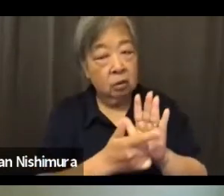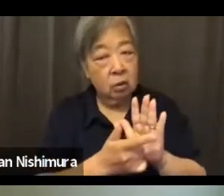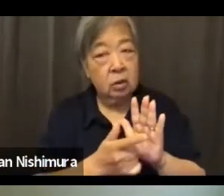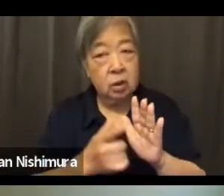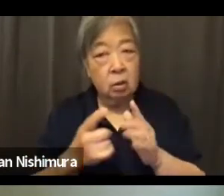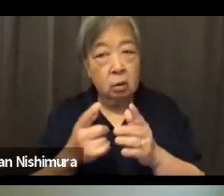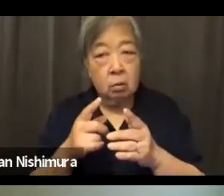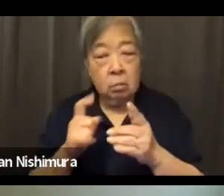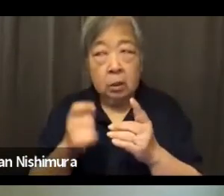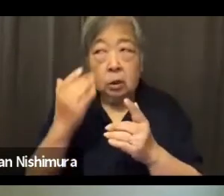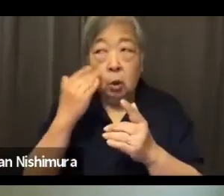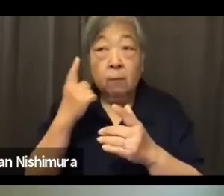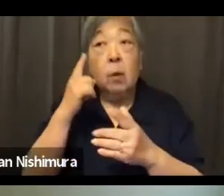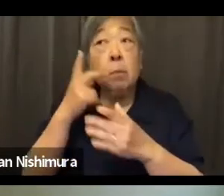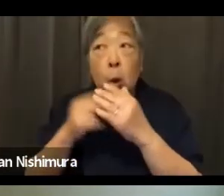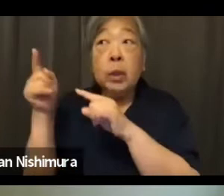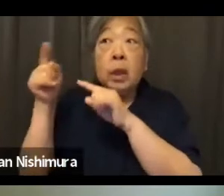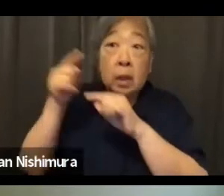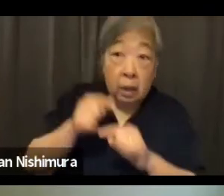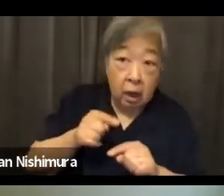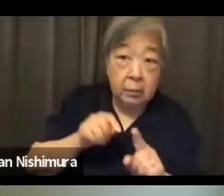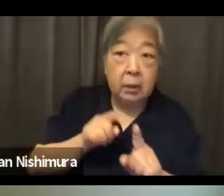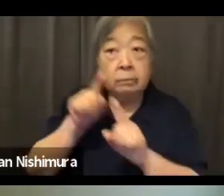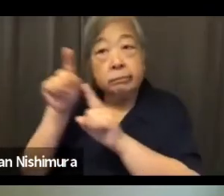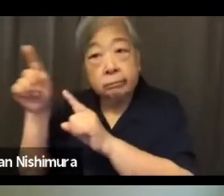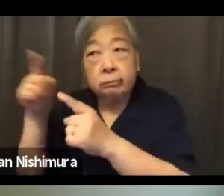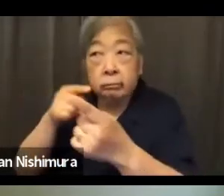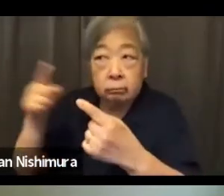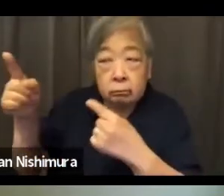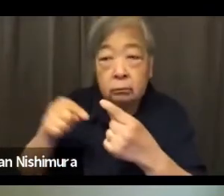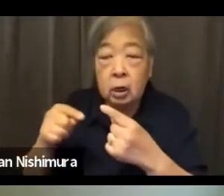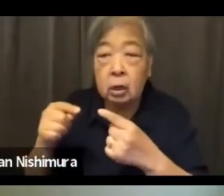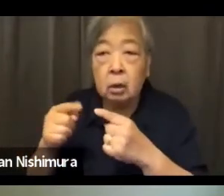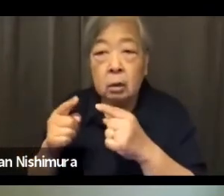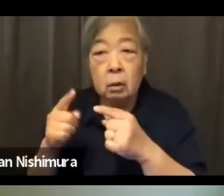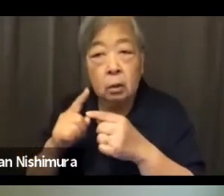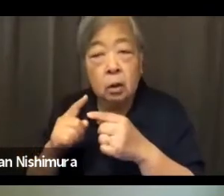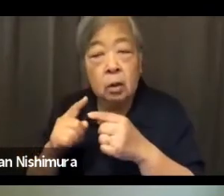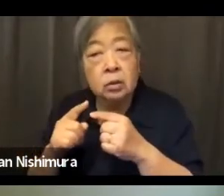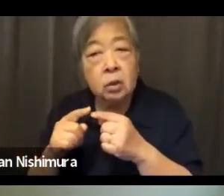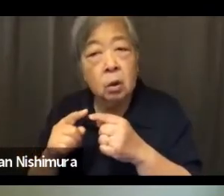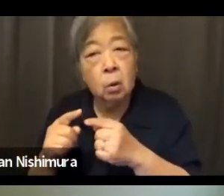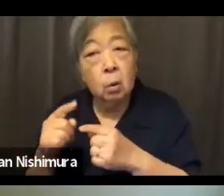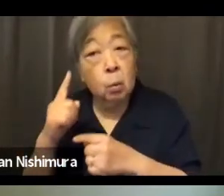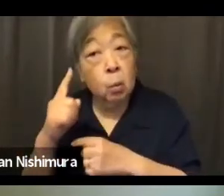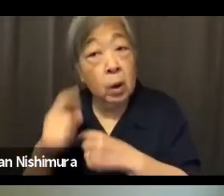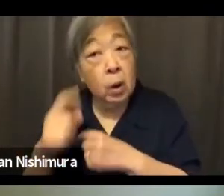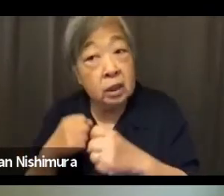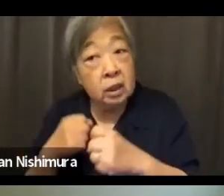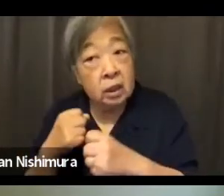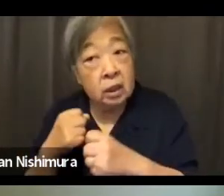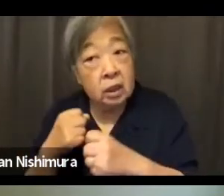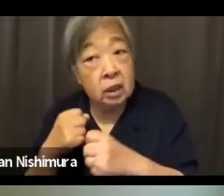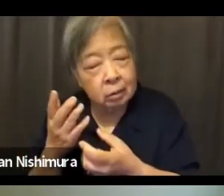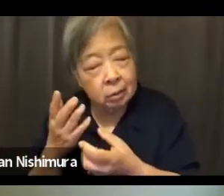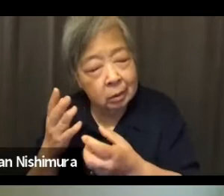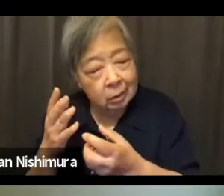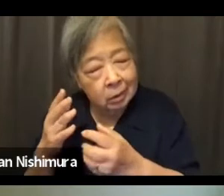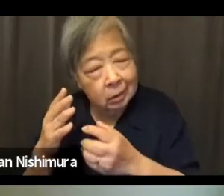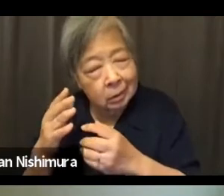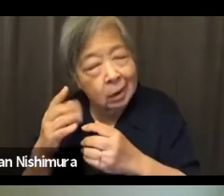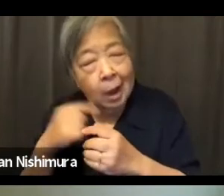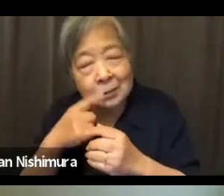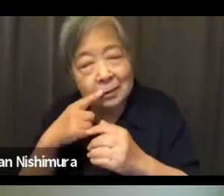And it is something that a year, at least, and I call that a minimum when you're thinking